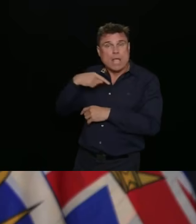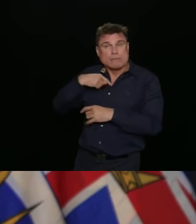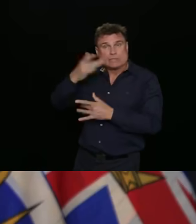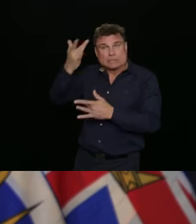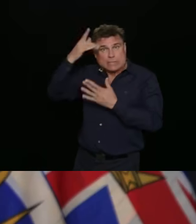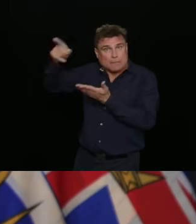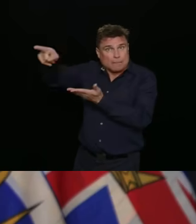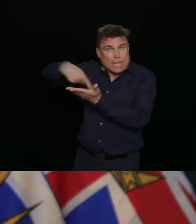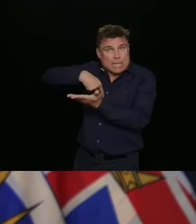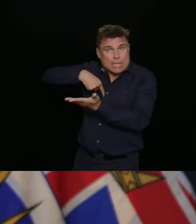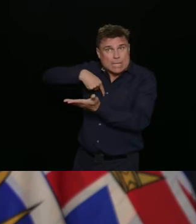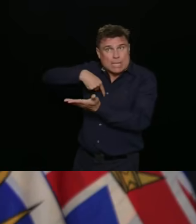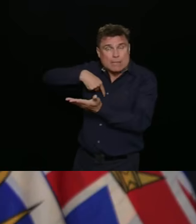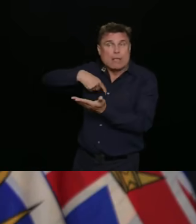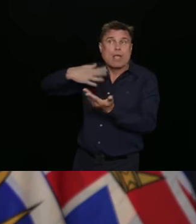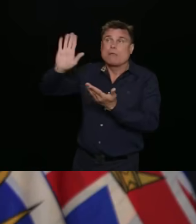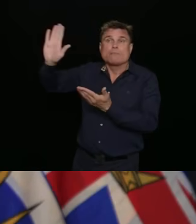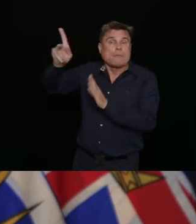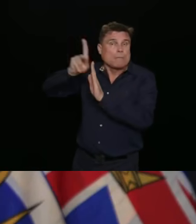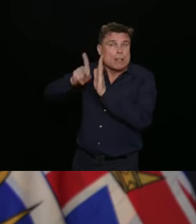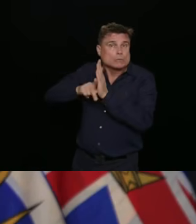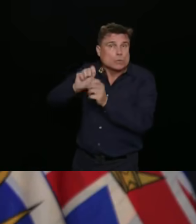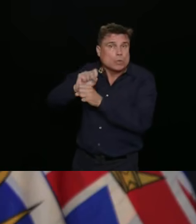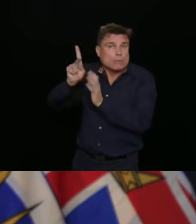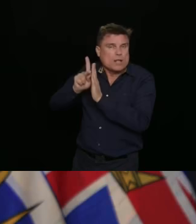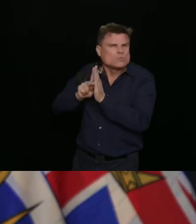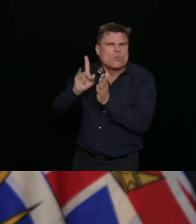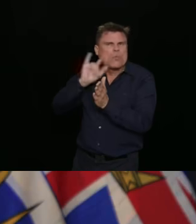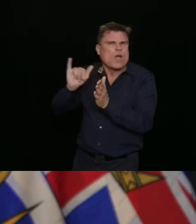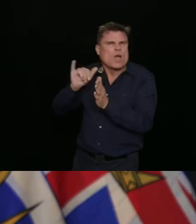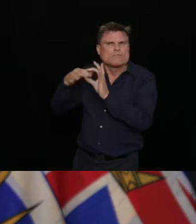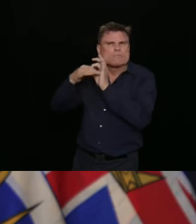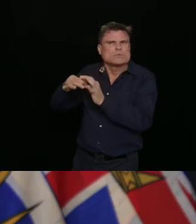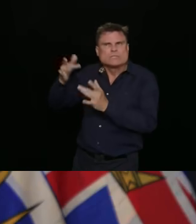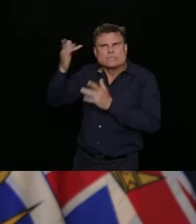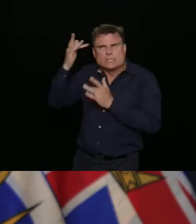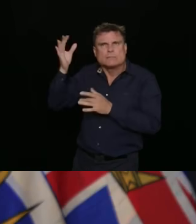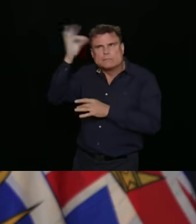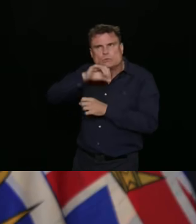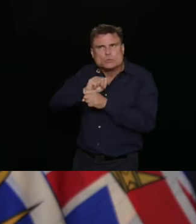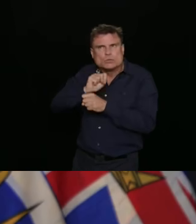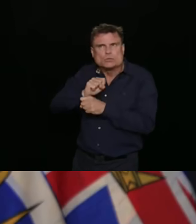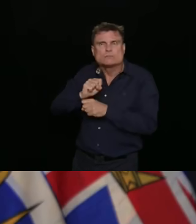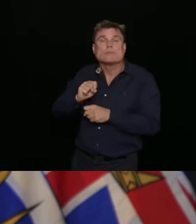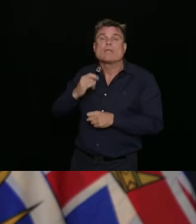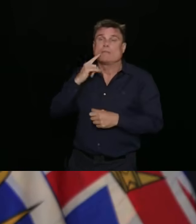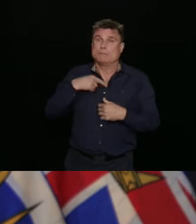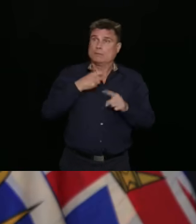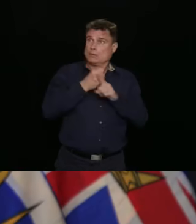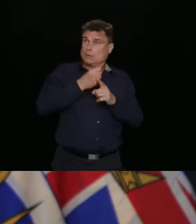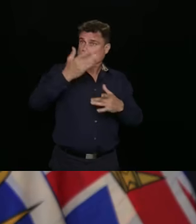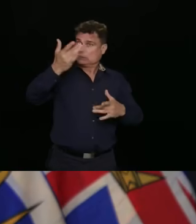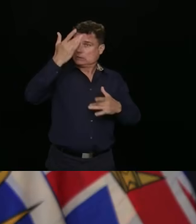to live our lives lives. That means we have to be cautious. We need to take those precautions.